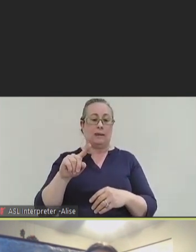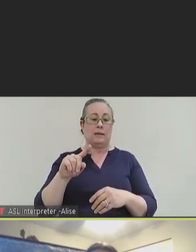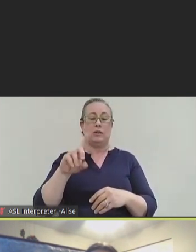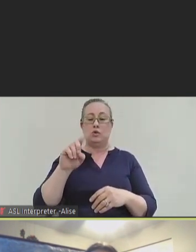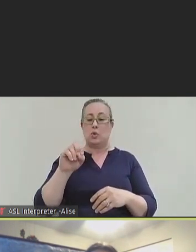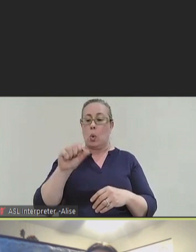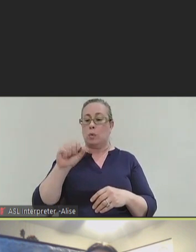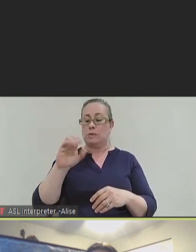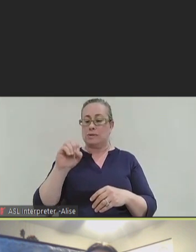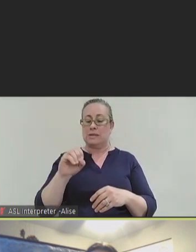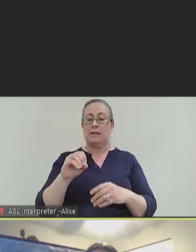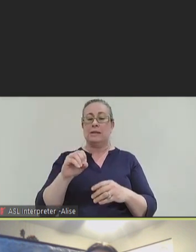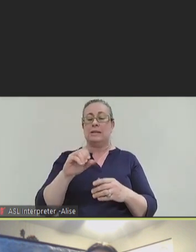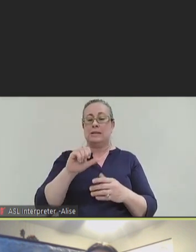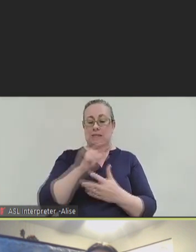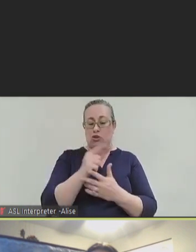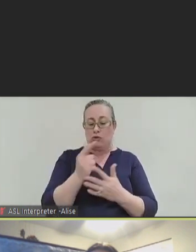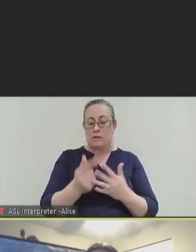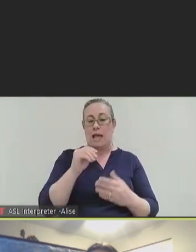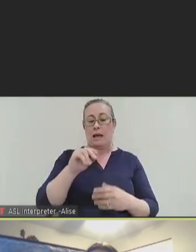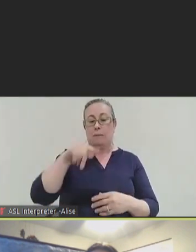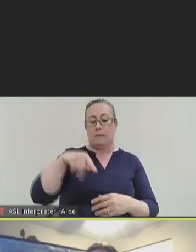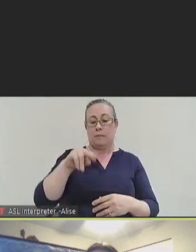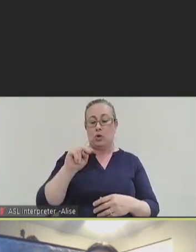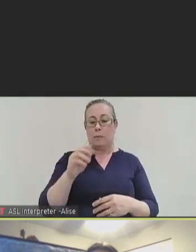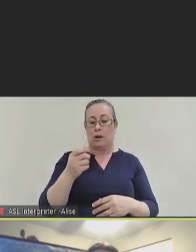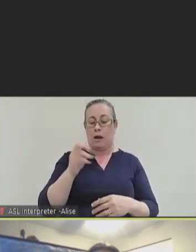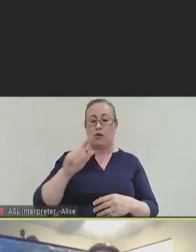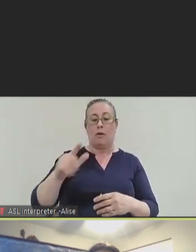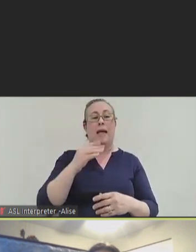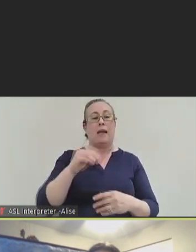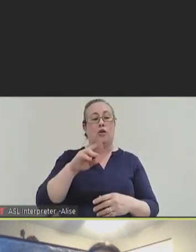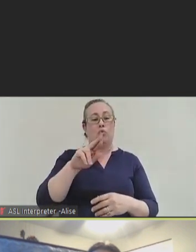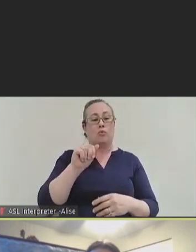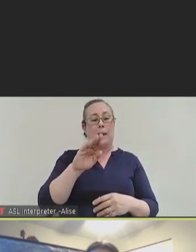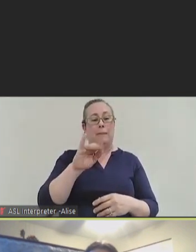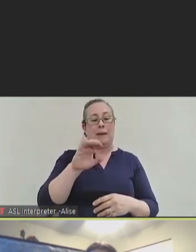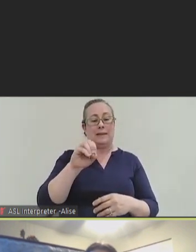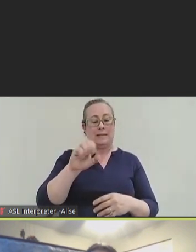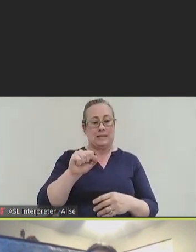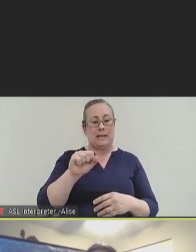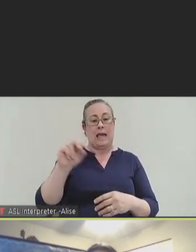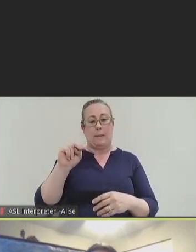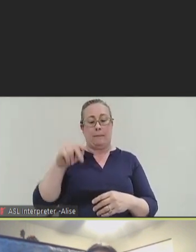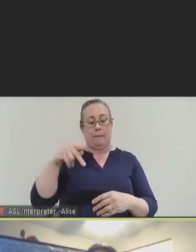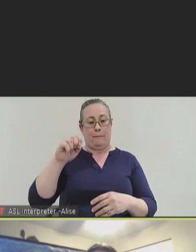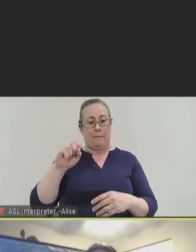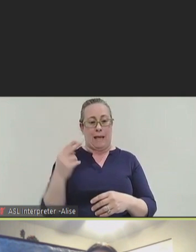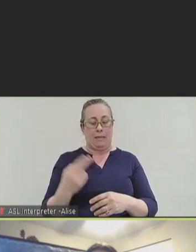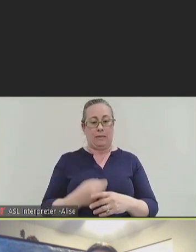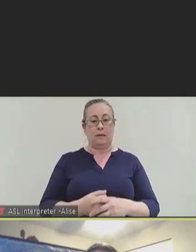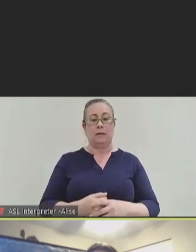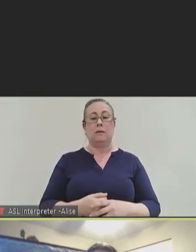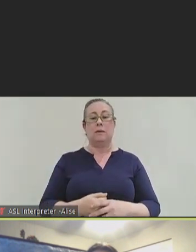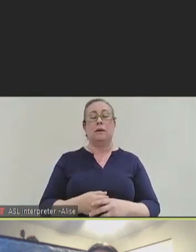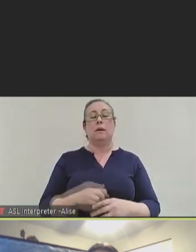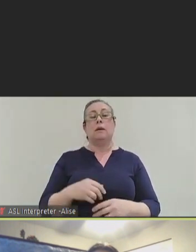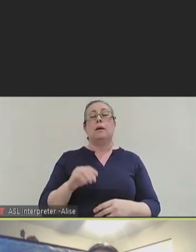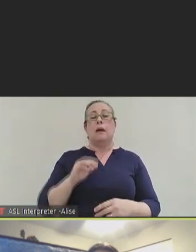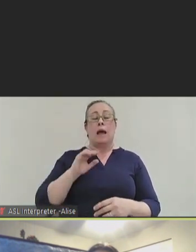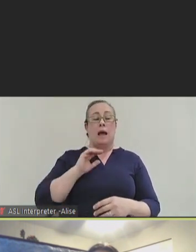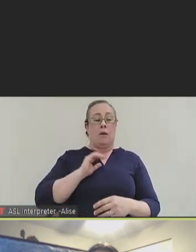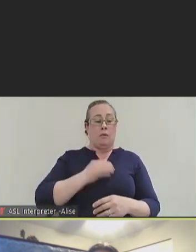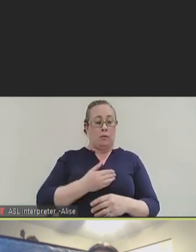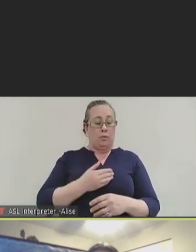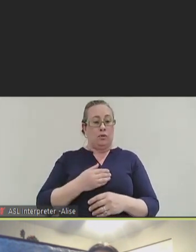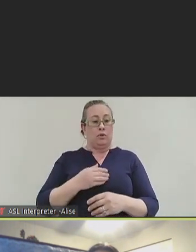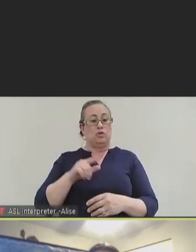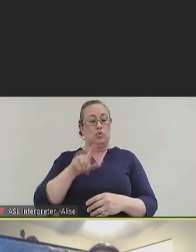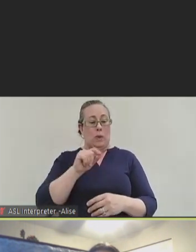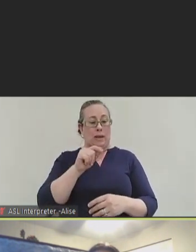for pneumococcal vaccines, and rabies prep and PEP. And NASI's 2024-2026 work plan is currently